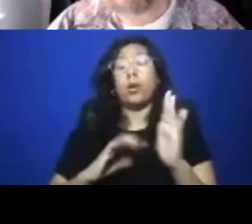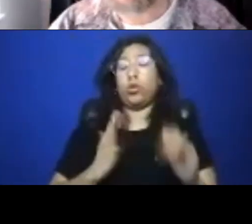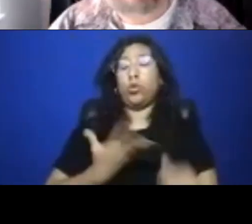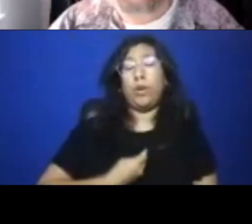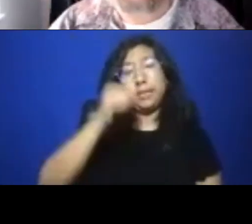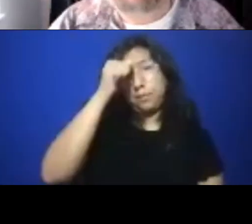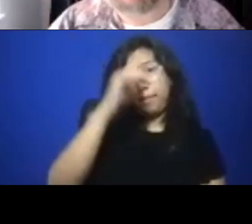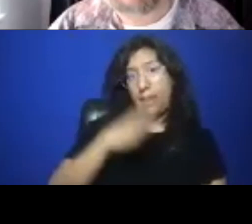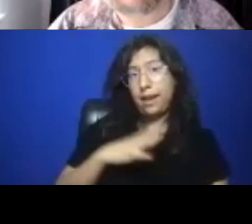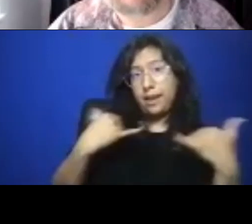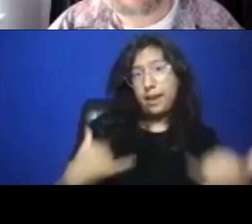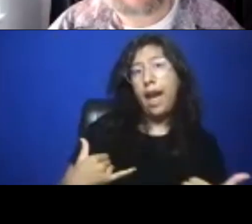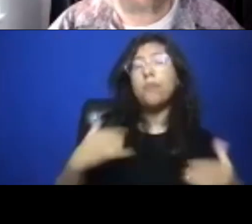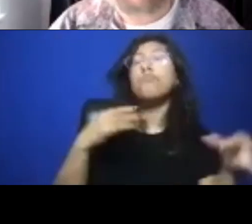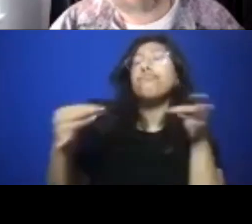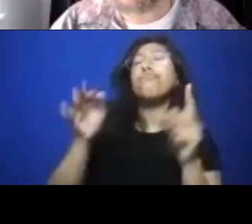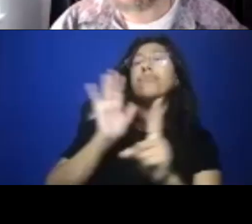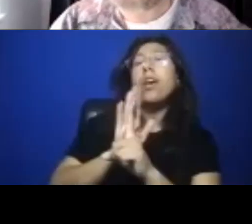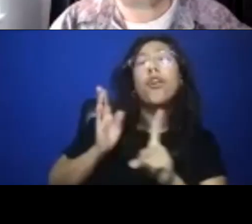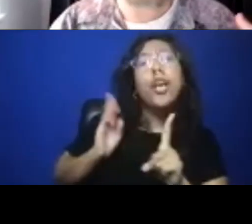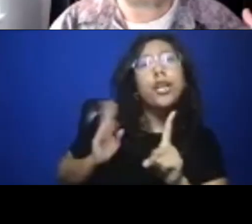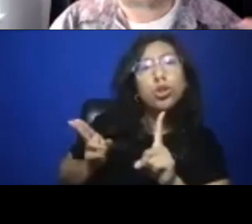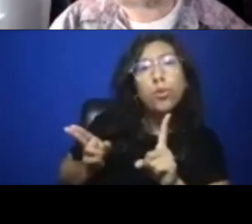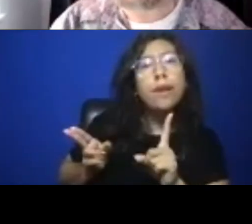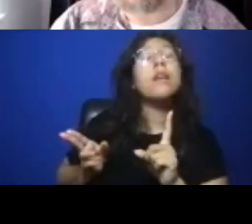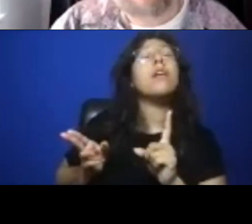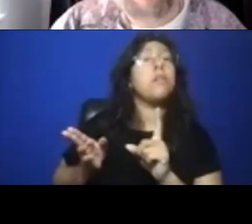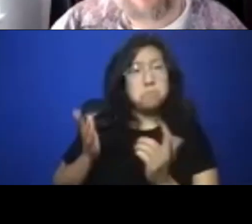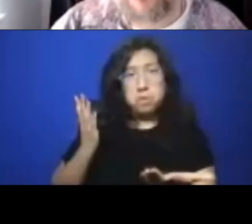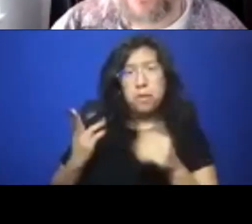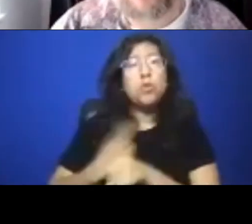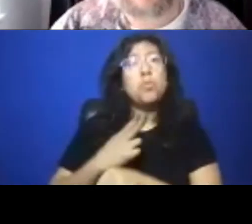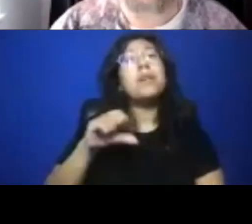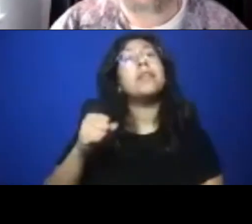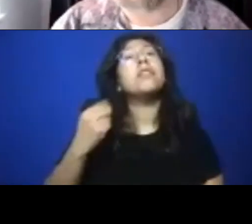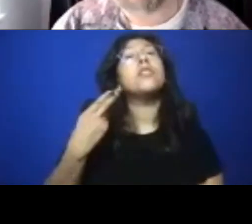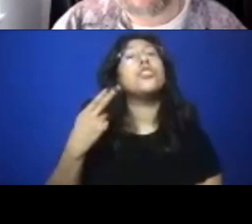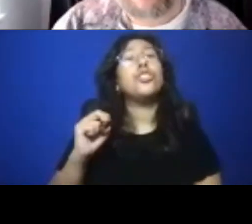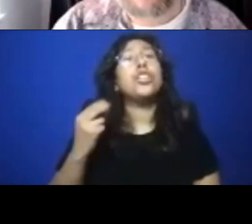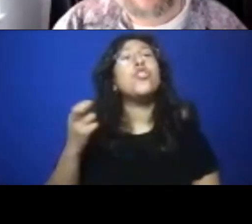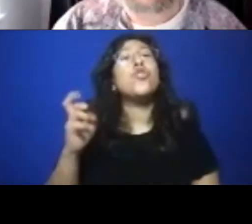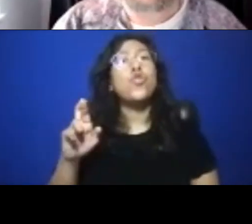may talk about their history and they may use she her pronouns in referring to themselves.